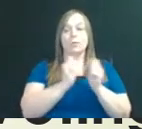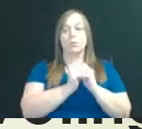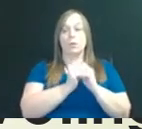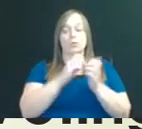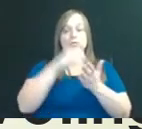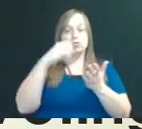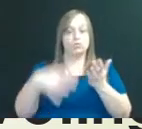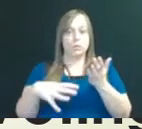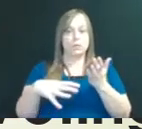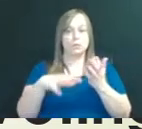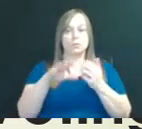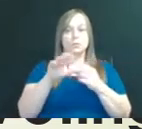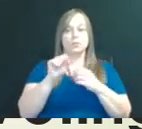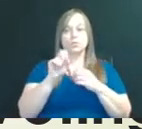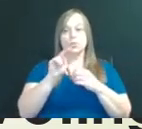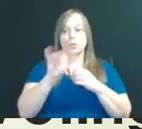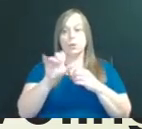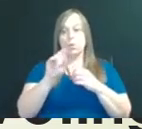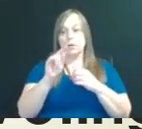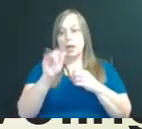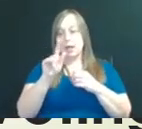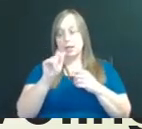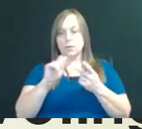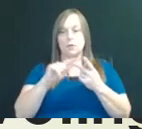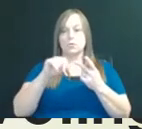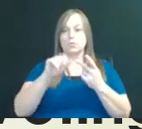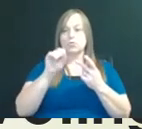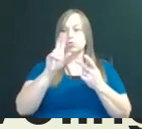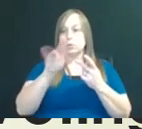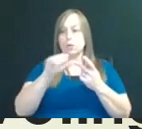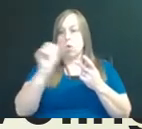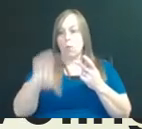at SUNY Oneonta and SUNY Albany to train students